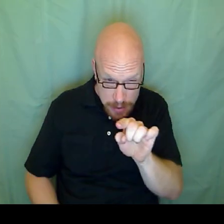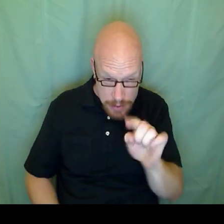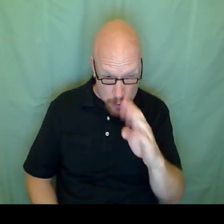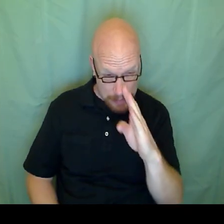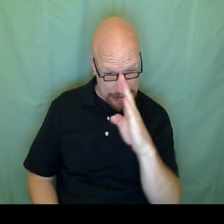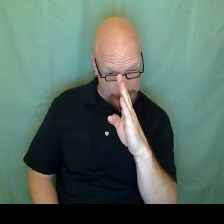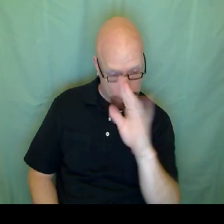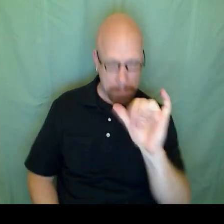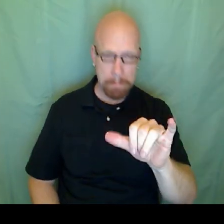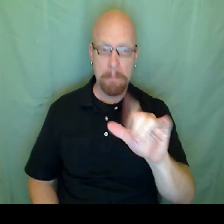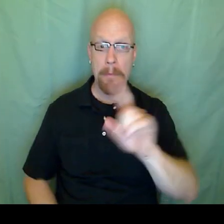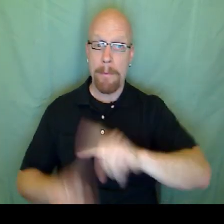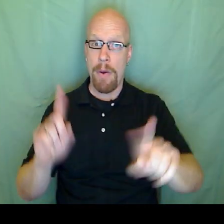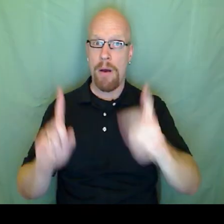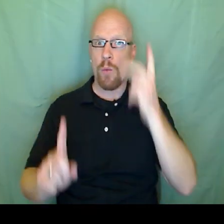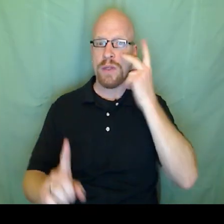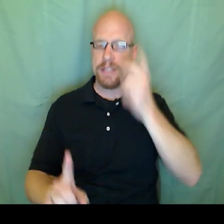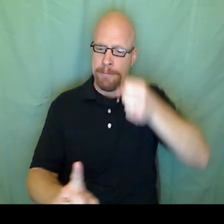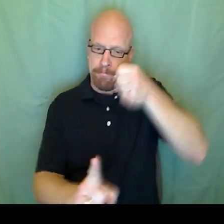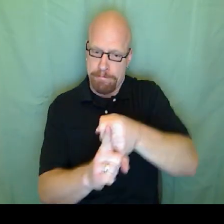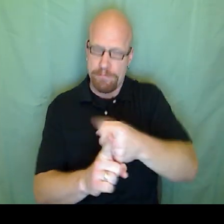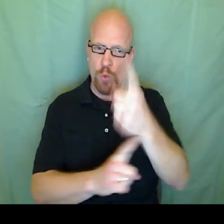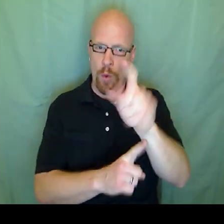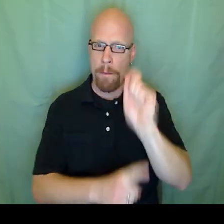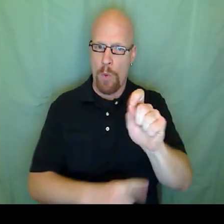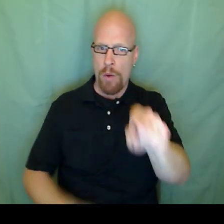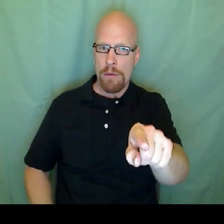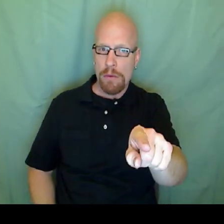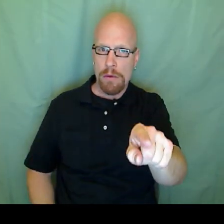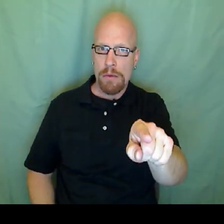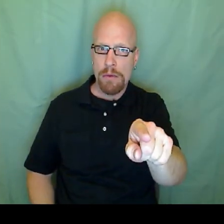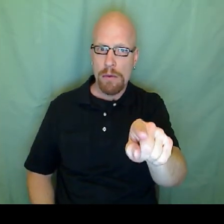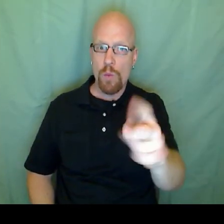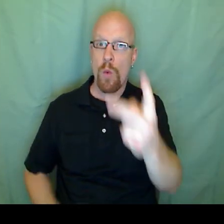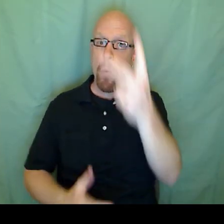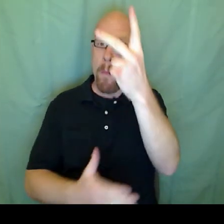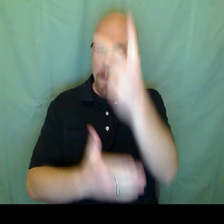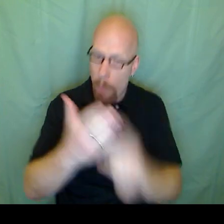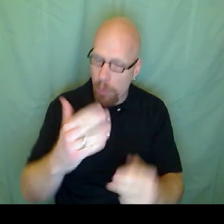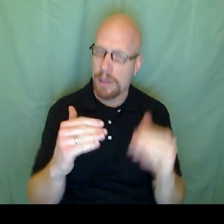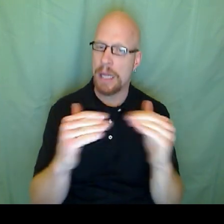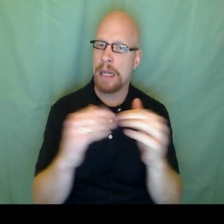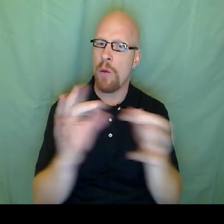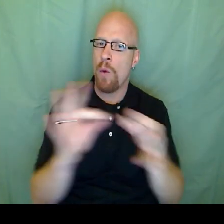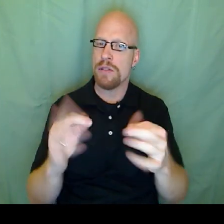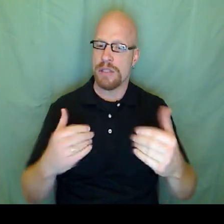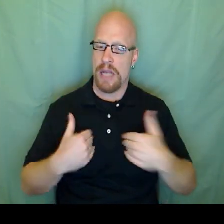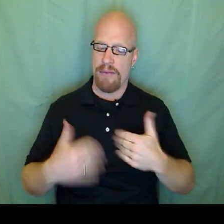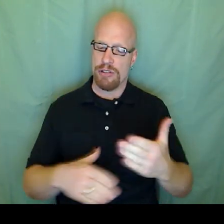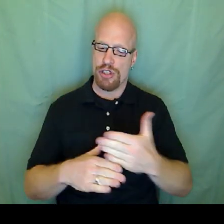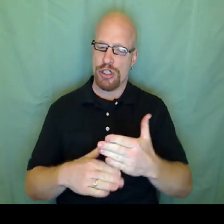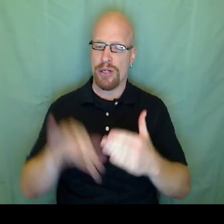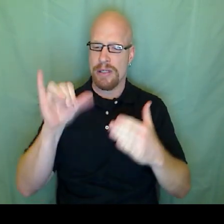It's kind of hard to count all those squares I have in the screen. But we can see it does both lines intercept at one specific point.